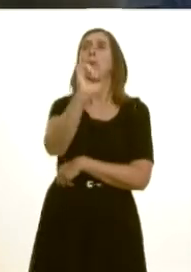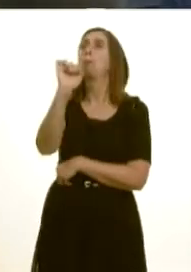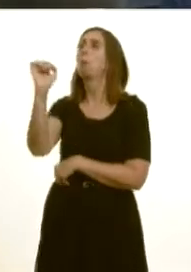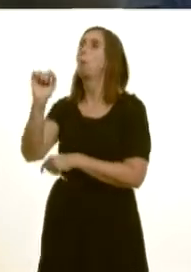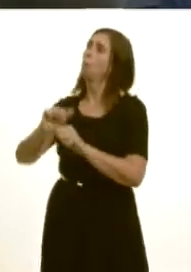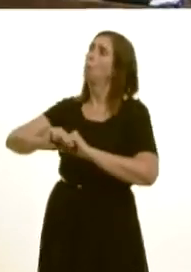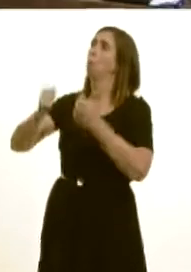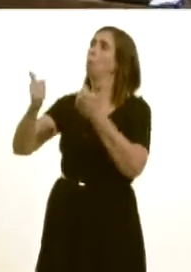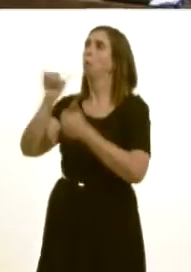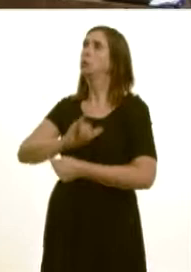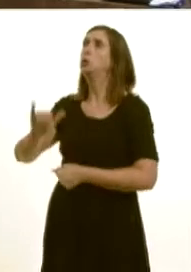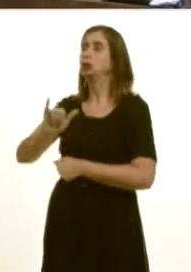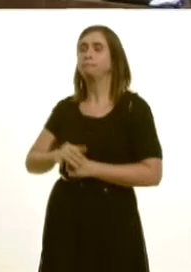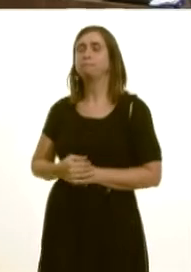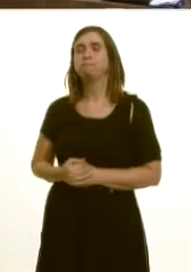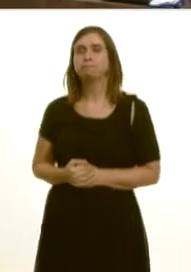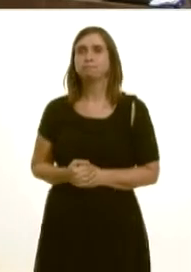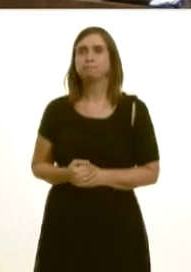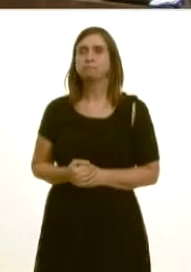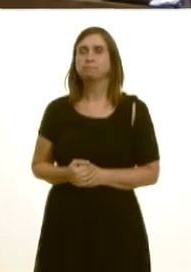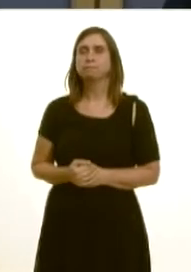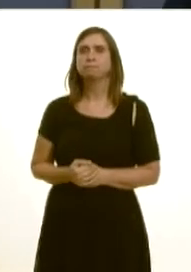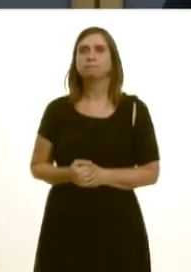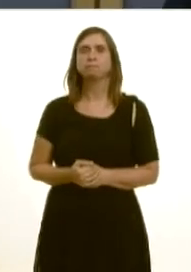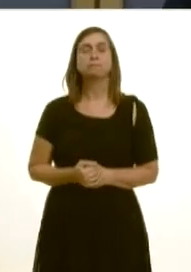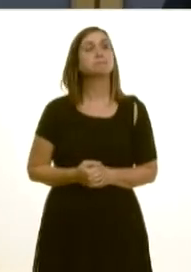might be. Eluned Parrott: First Minister, connecting